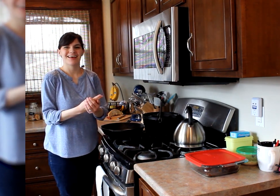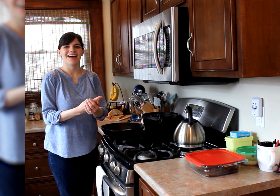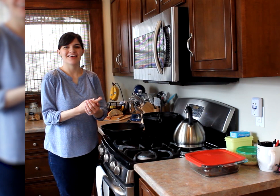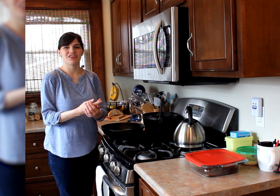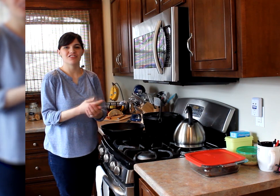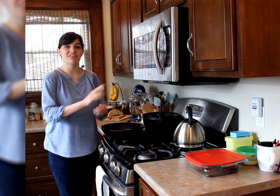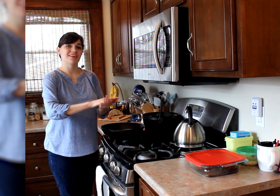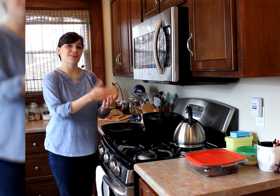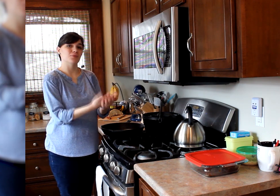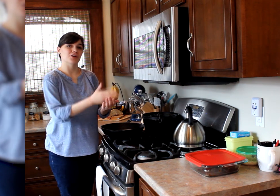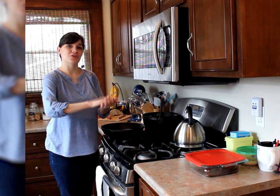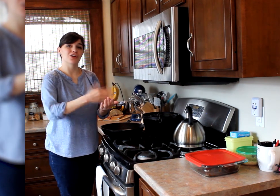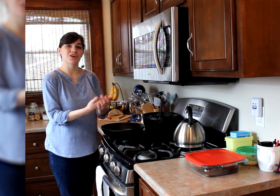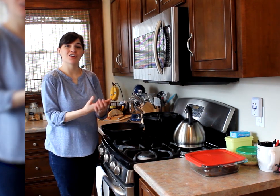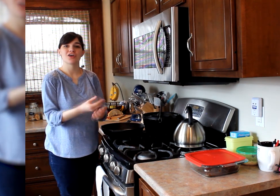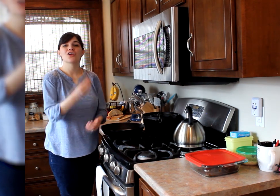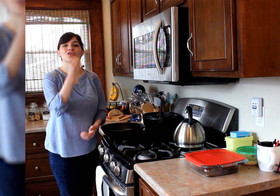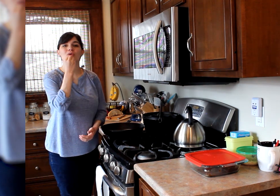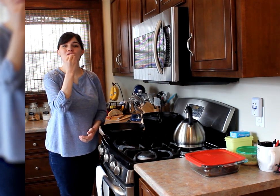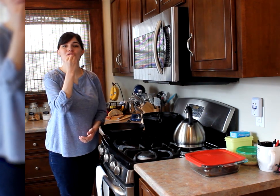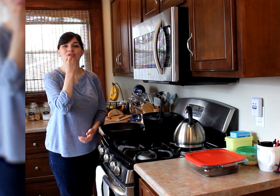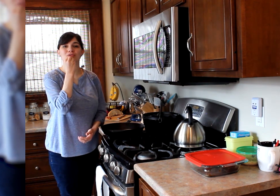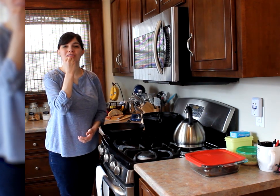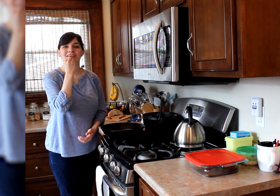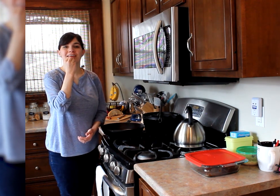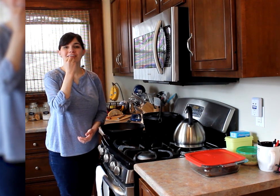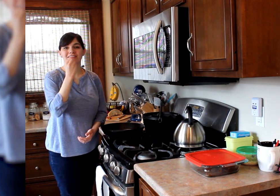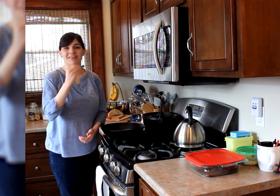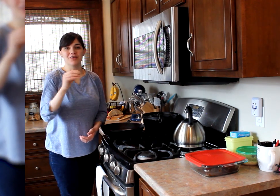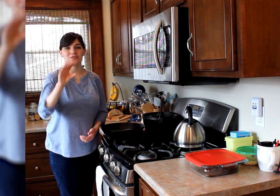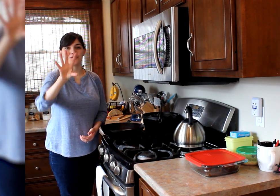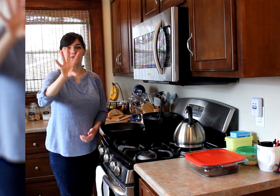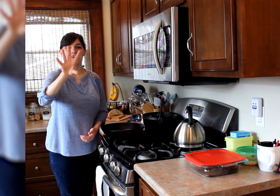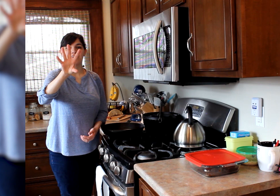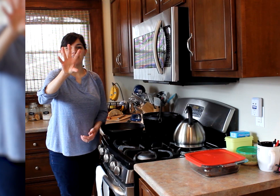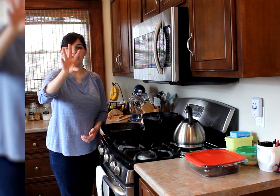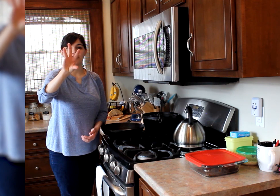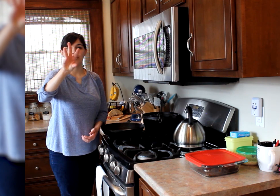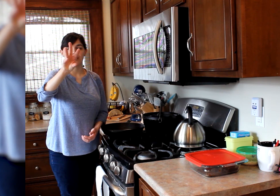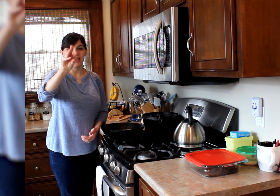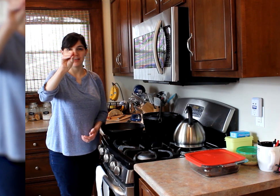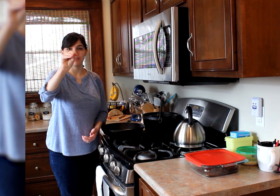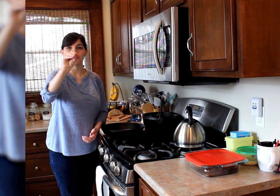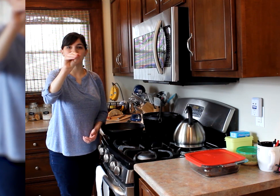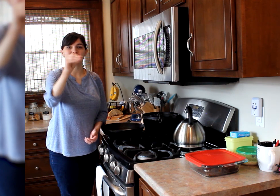kitchen is where you cook your food. To sign food, take your hand and bring your